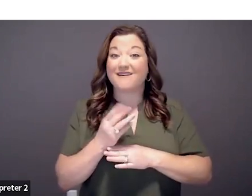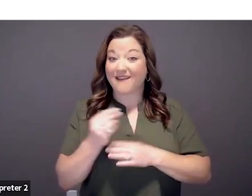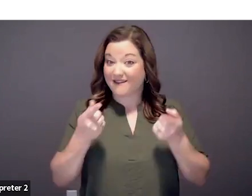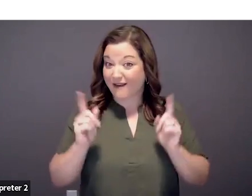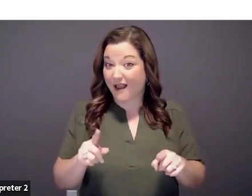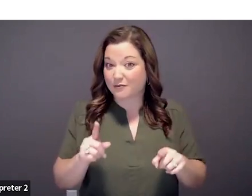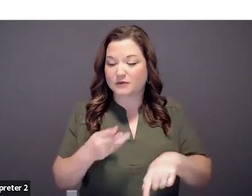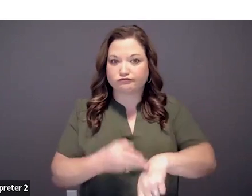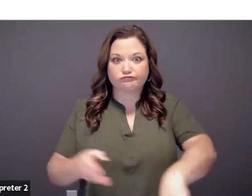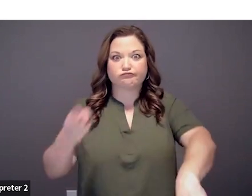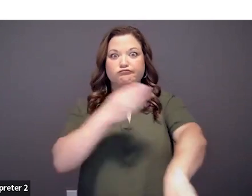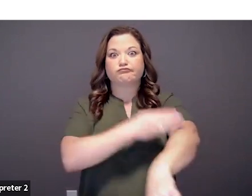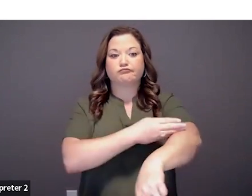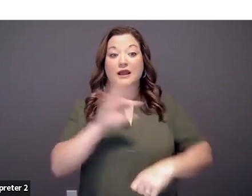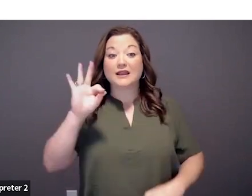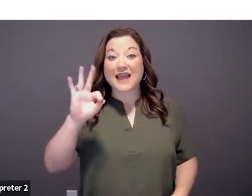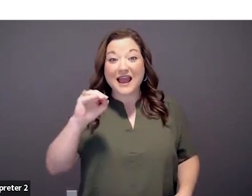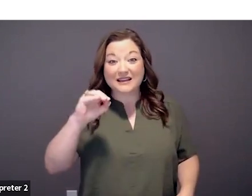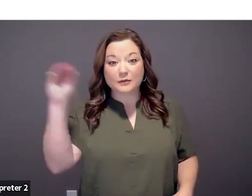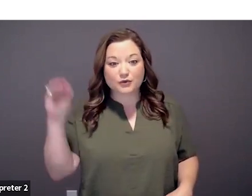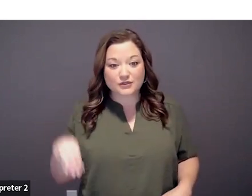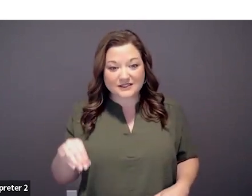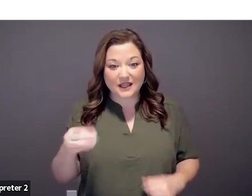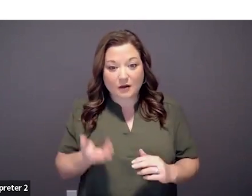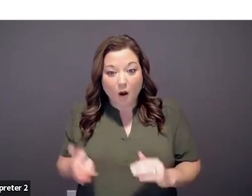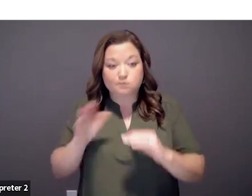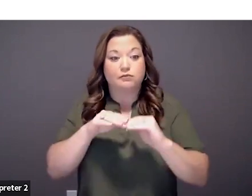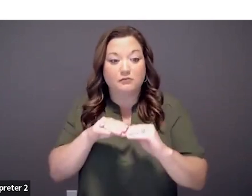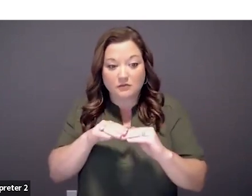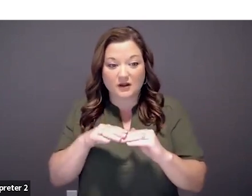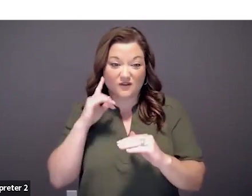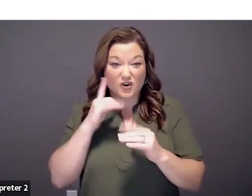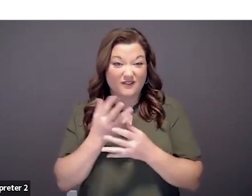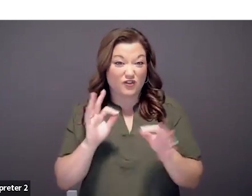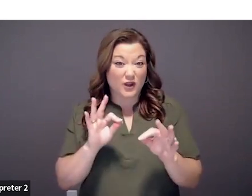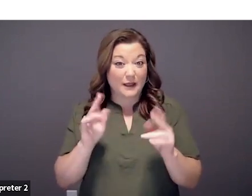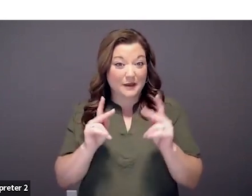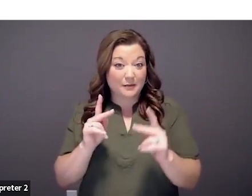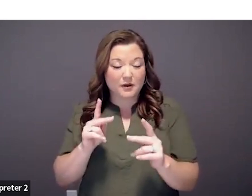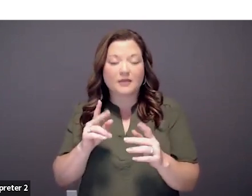a 90% increase in the free opt-ins and a 60% increase in the purchases and they discussed